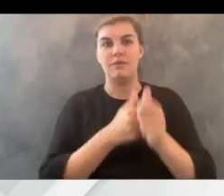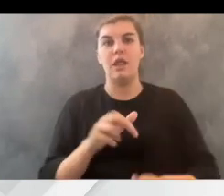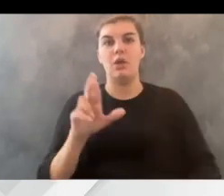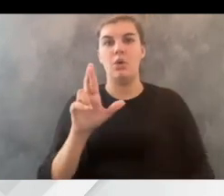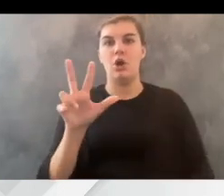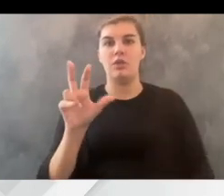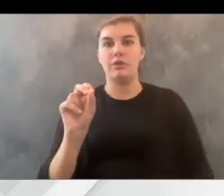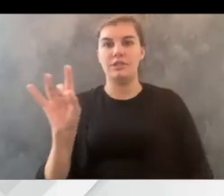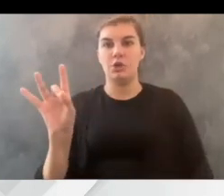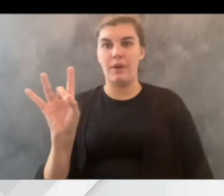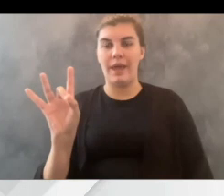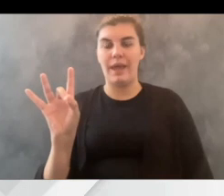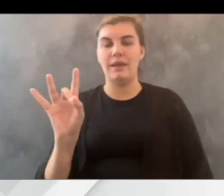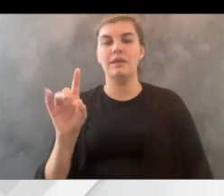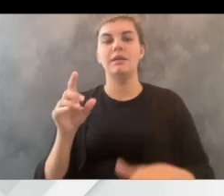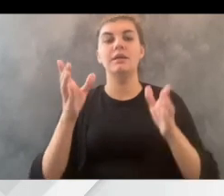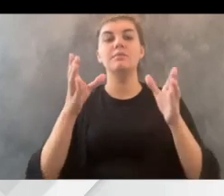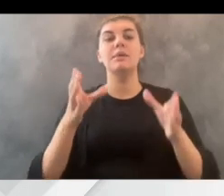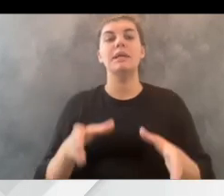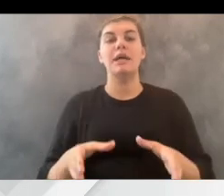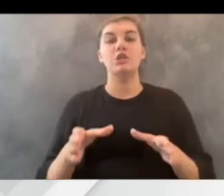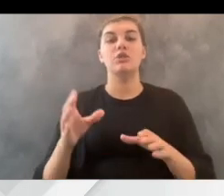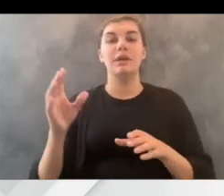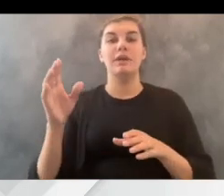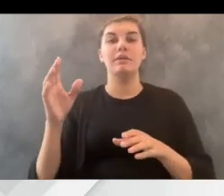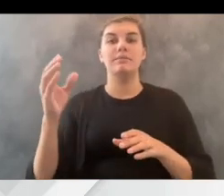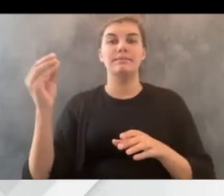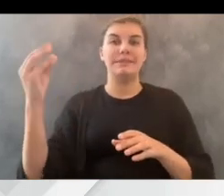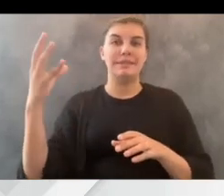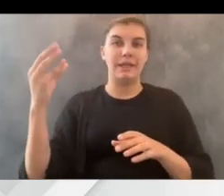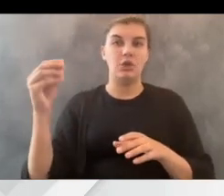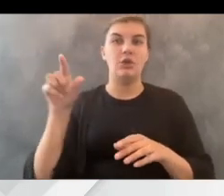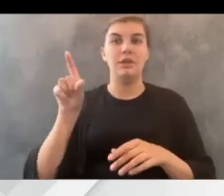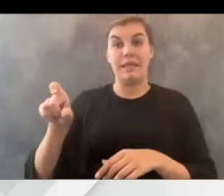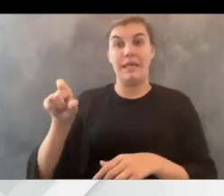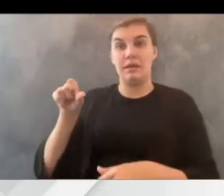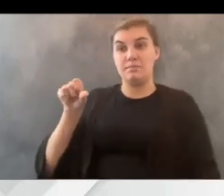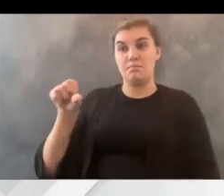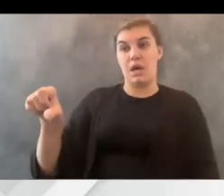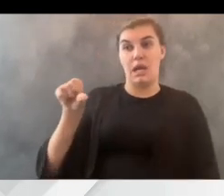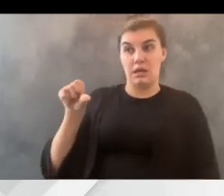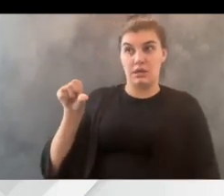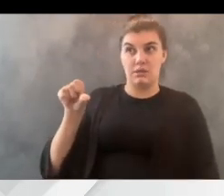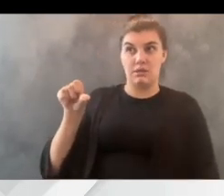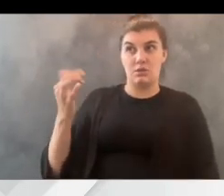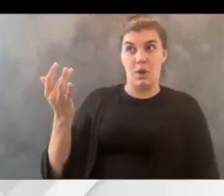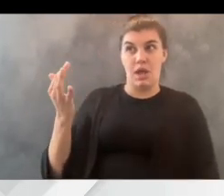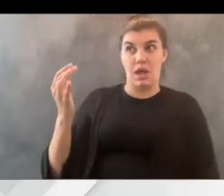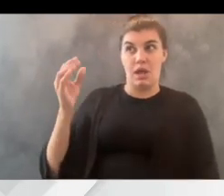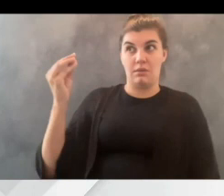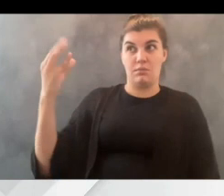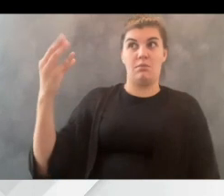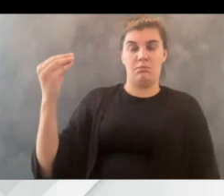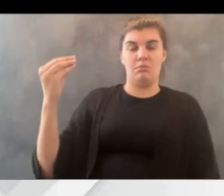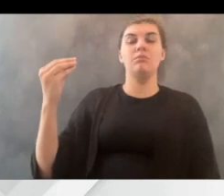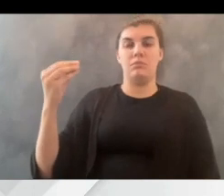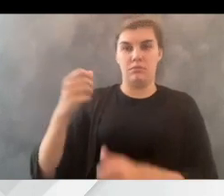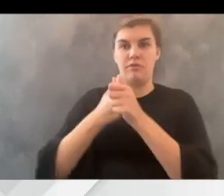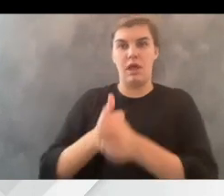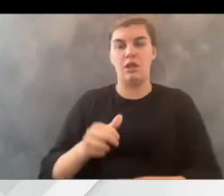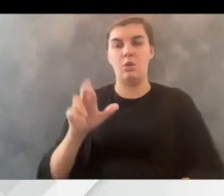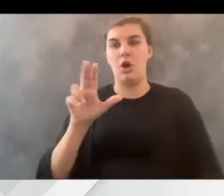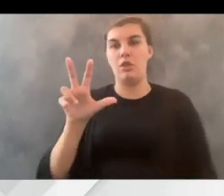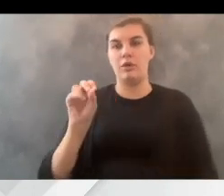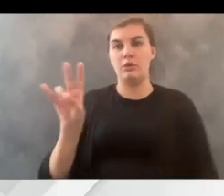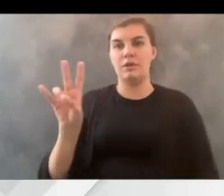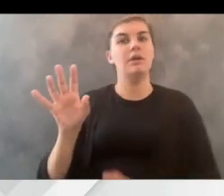pedestrian signal heads must have a pedestrian push button complying with R307 except for R307.7,